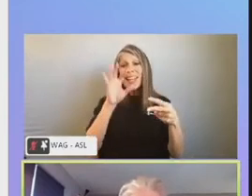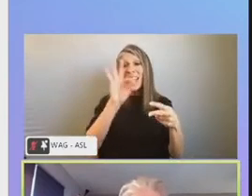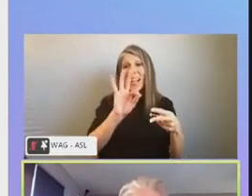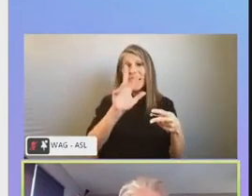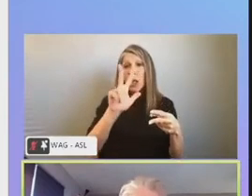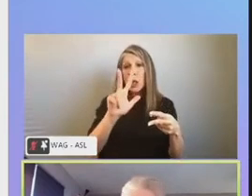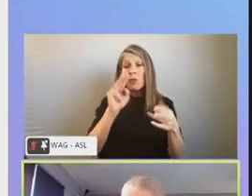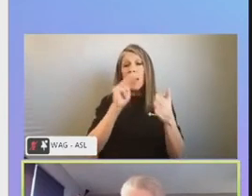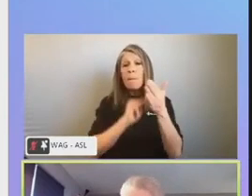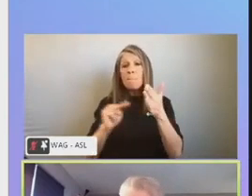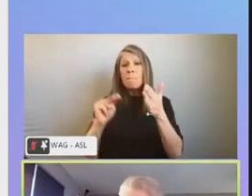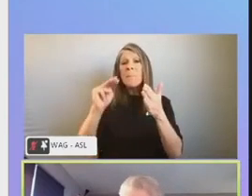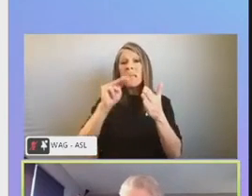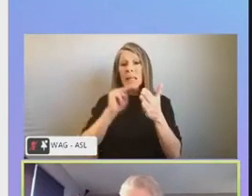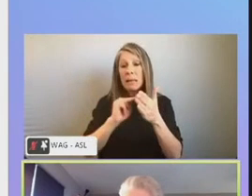one I like to think about is